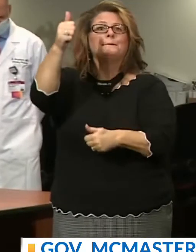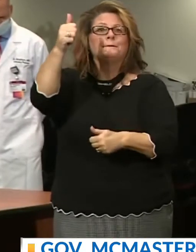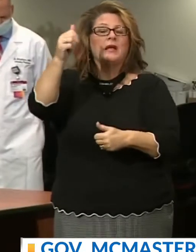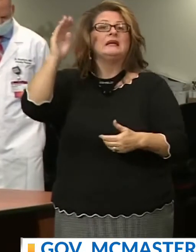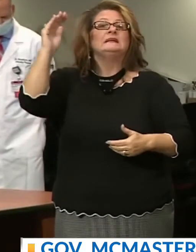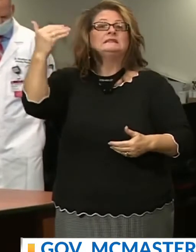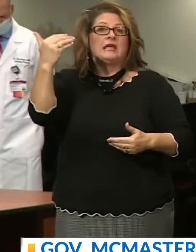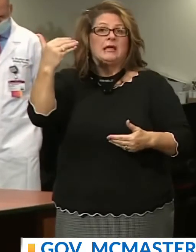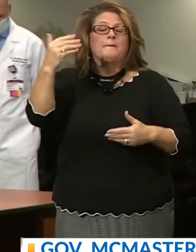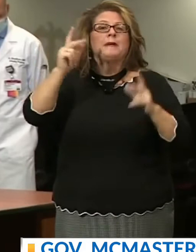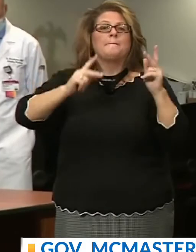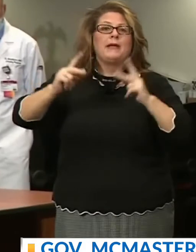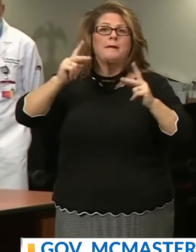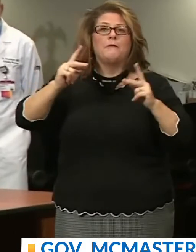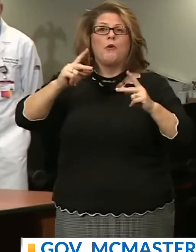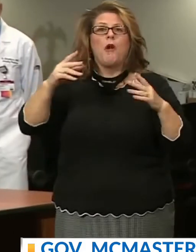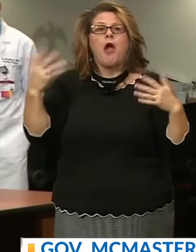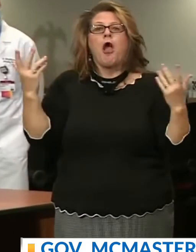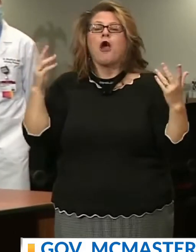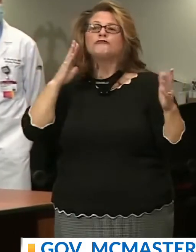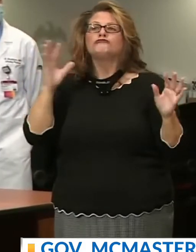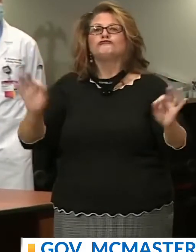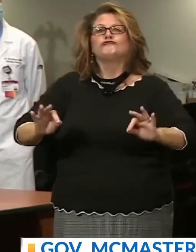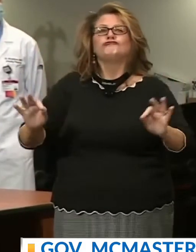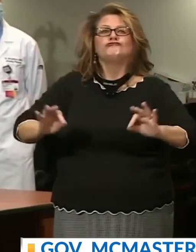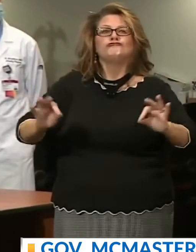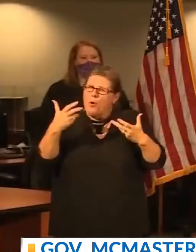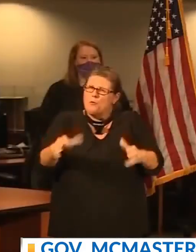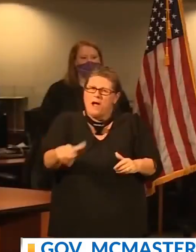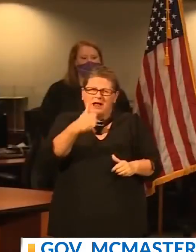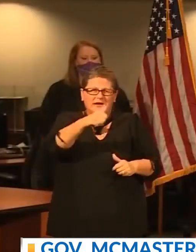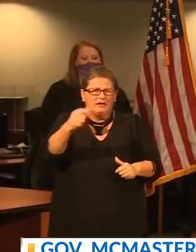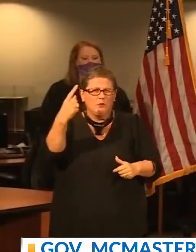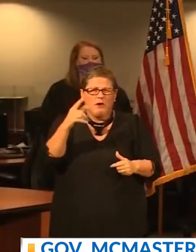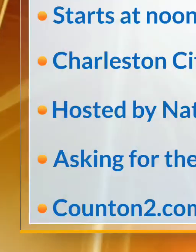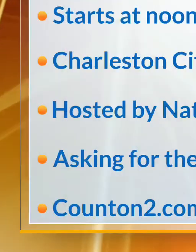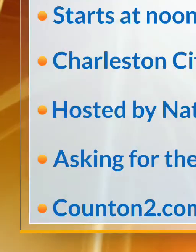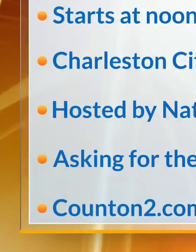FREEZERS. HE WILL VISIT HORIZON SCIENTIFIC